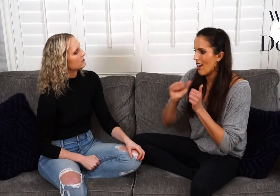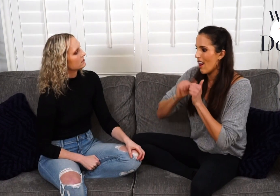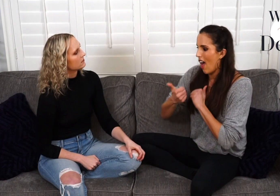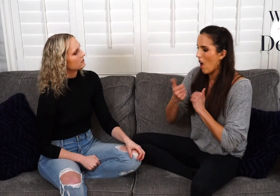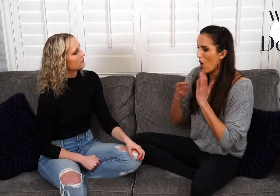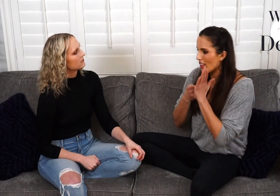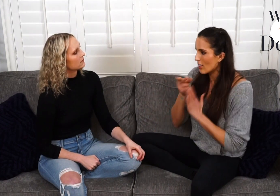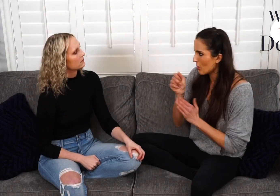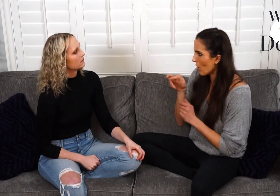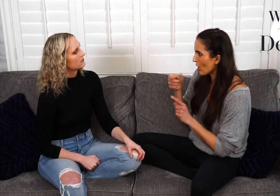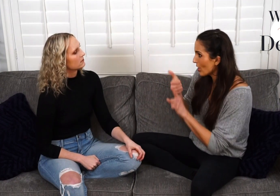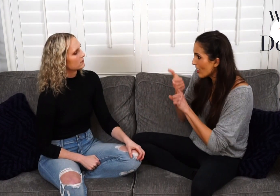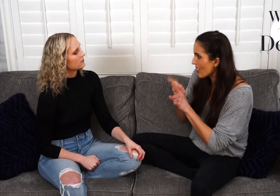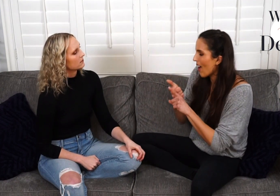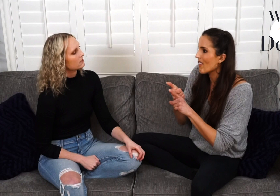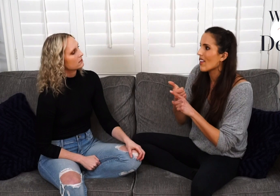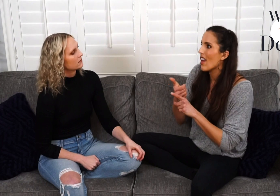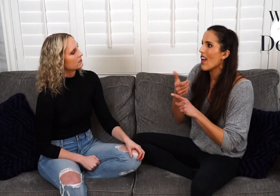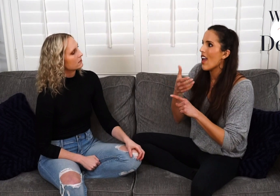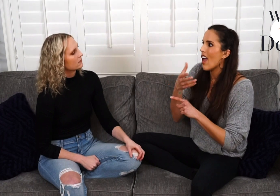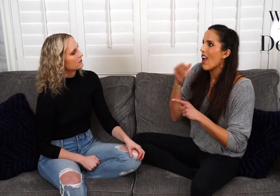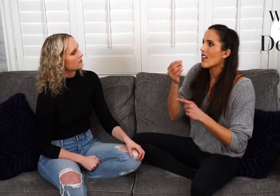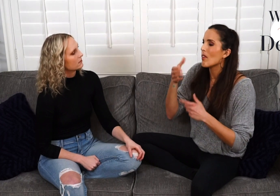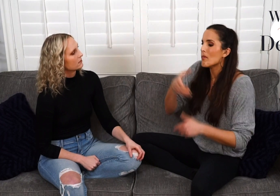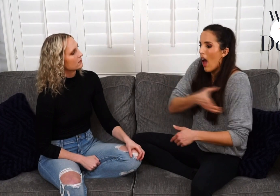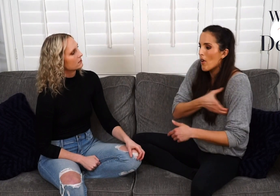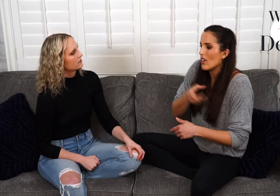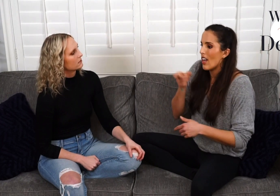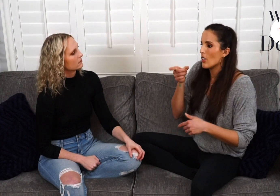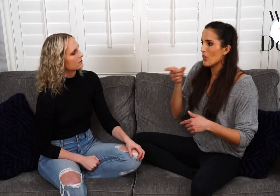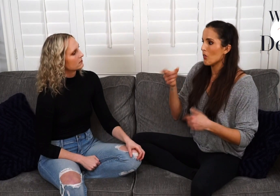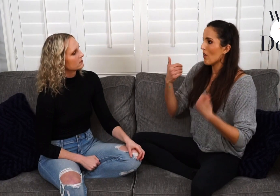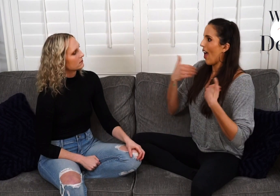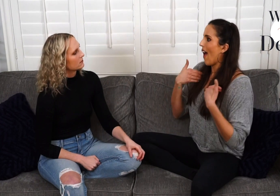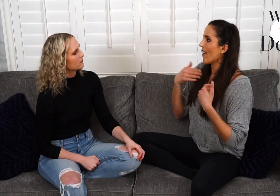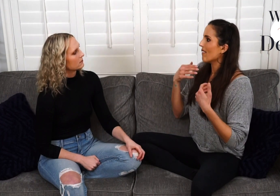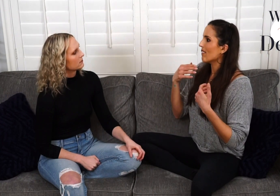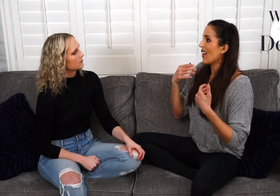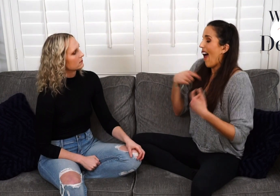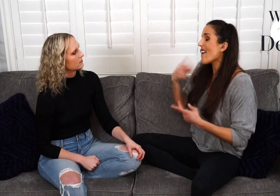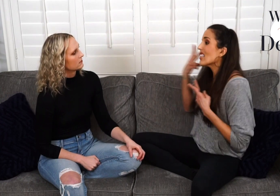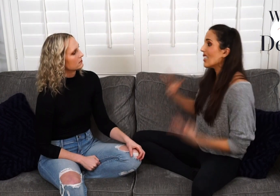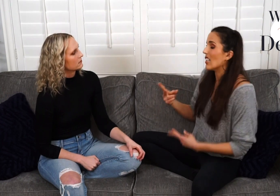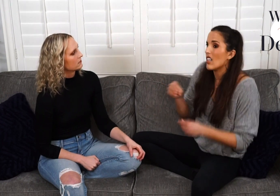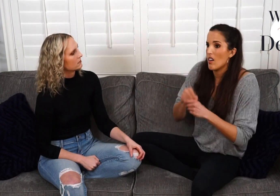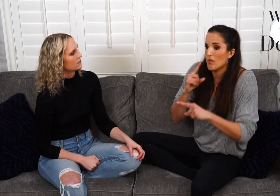what you represent and how authentic you are to yourself and the power that you embody and